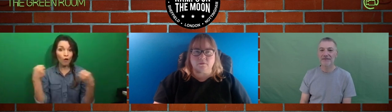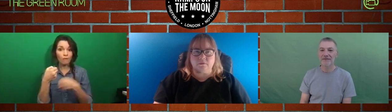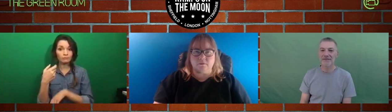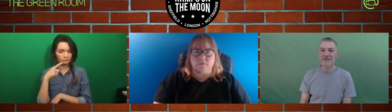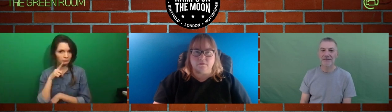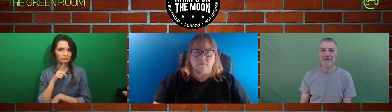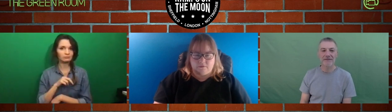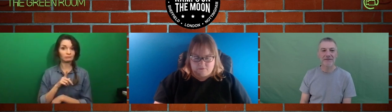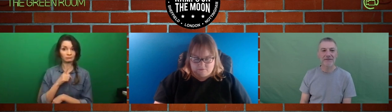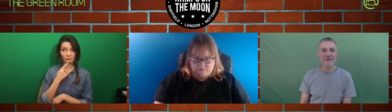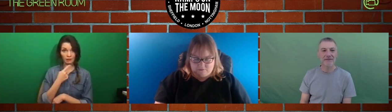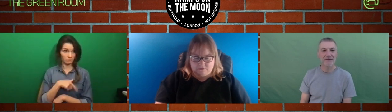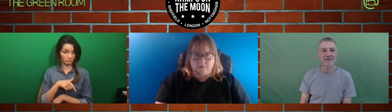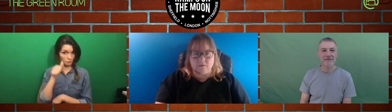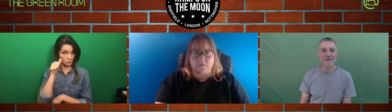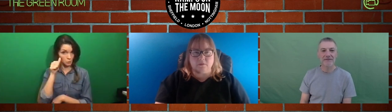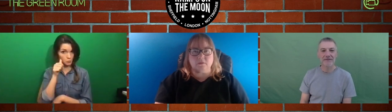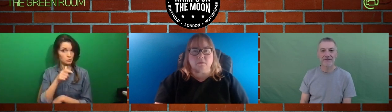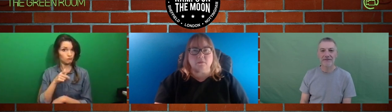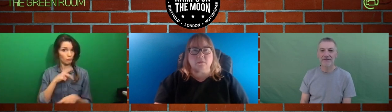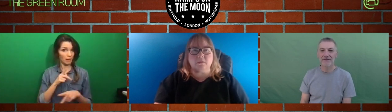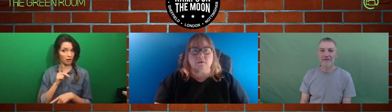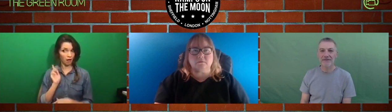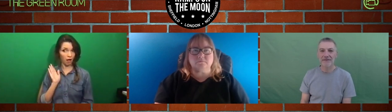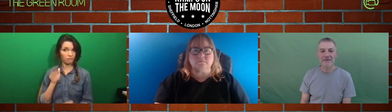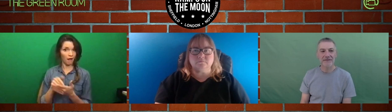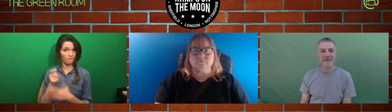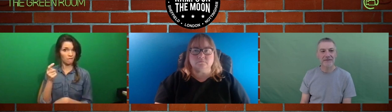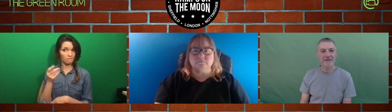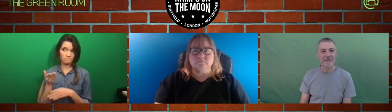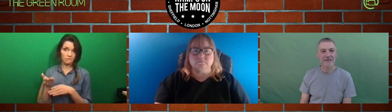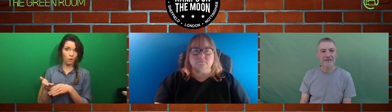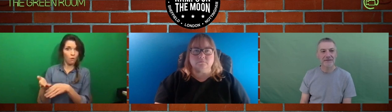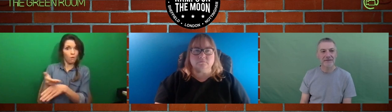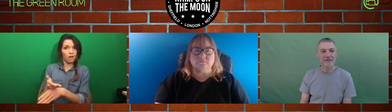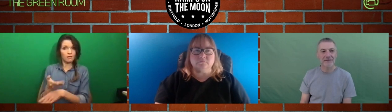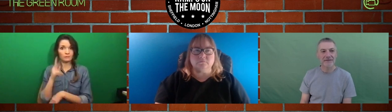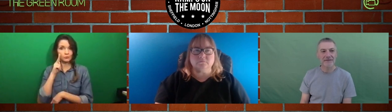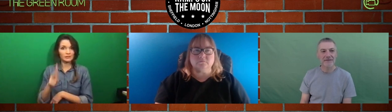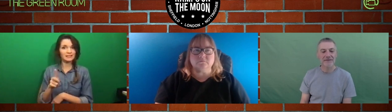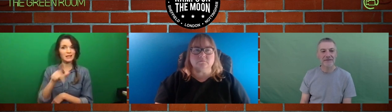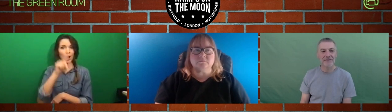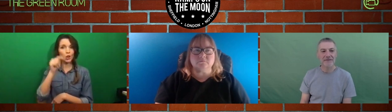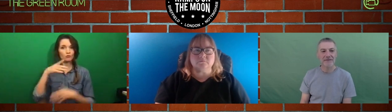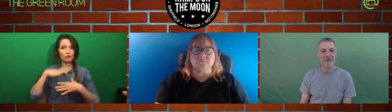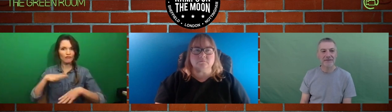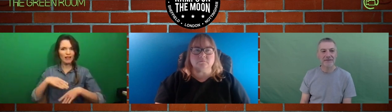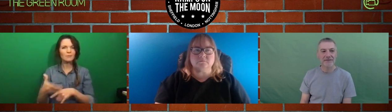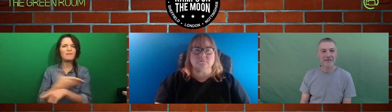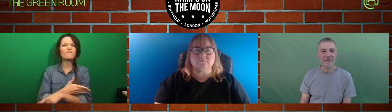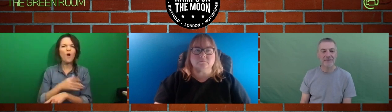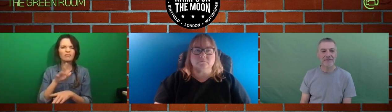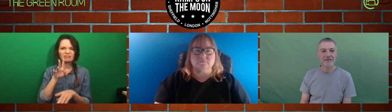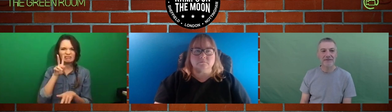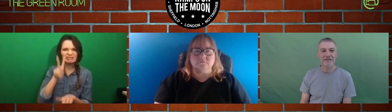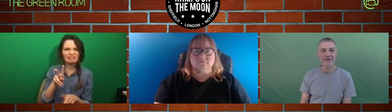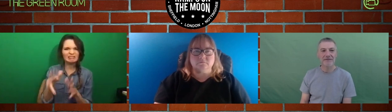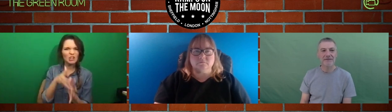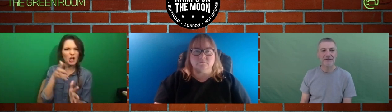so that you could see your Luna dress before it was all made dirty and ripped?